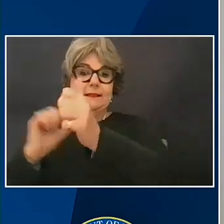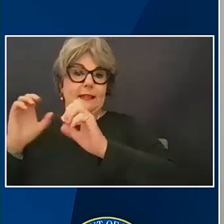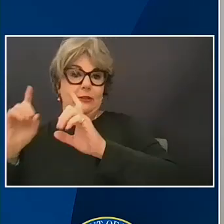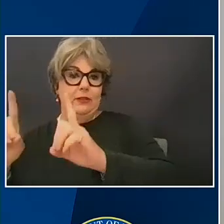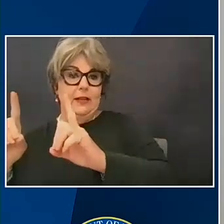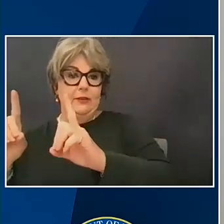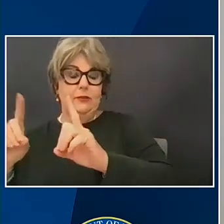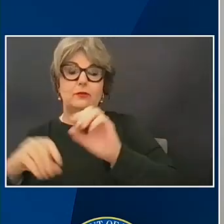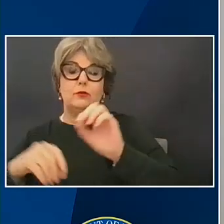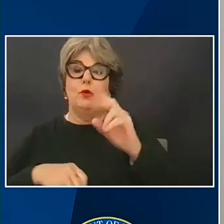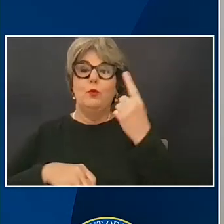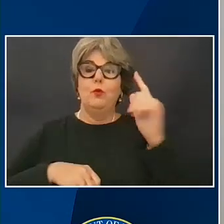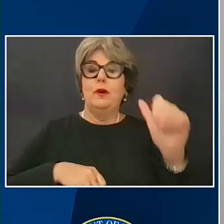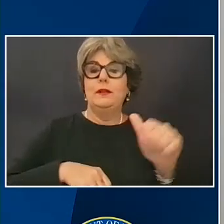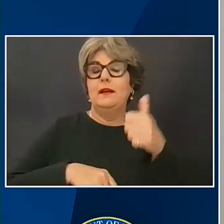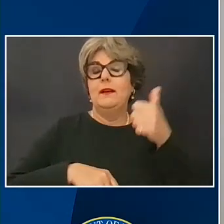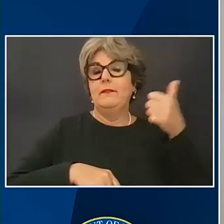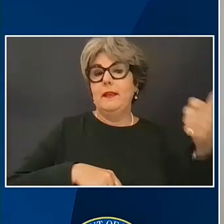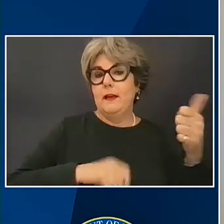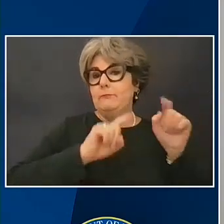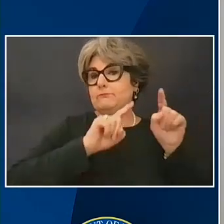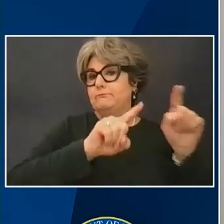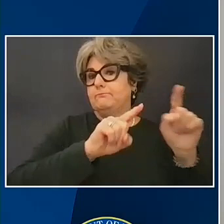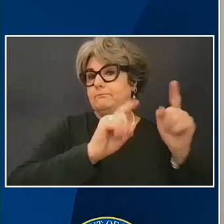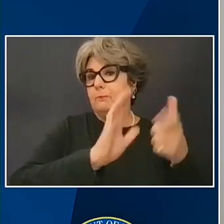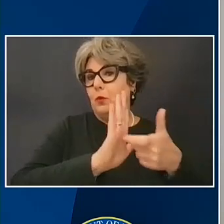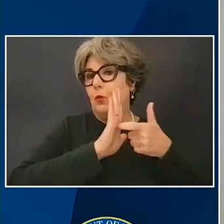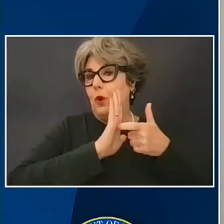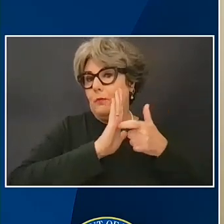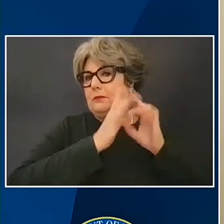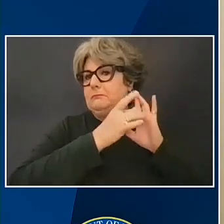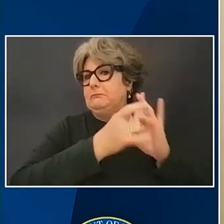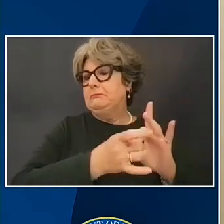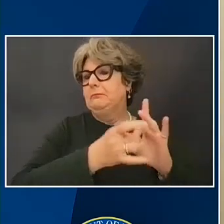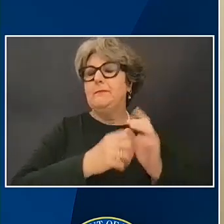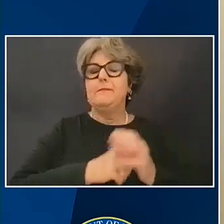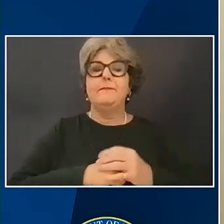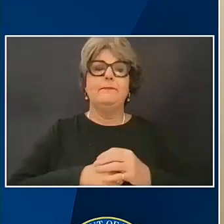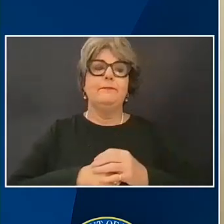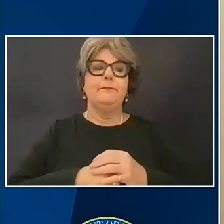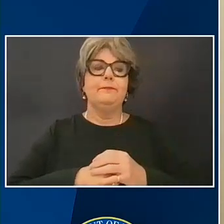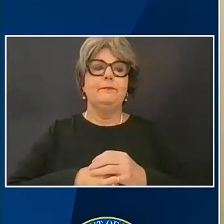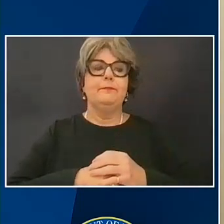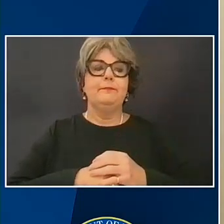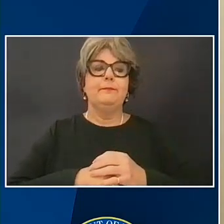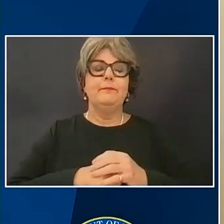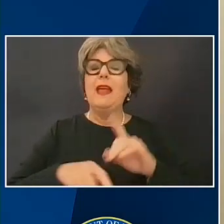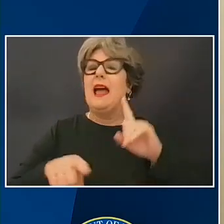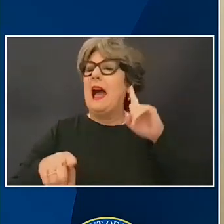other attendance taking requirements apply. So I hear what you're saying, but with all due respect, I think current (a) (b) and